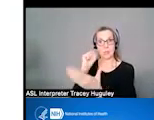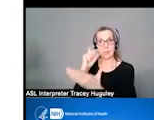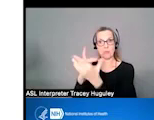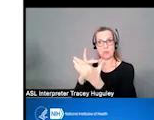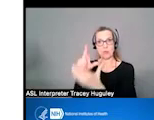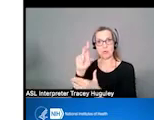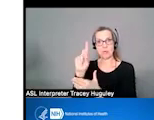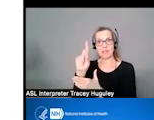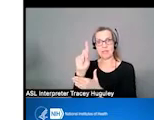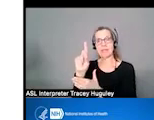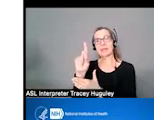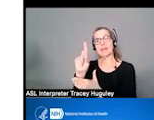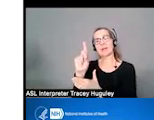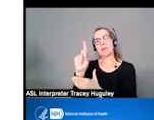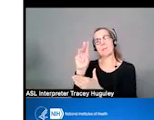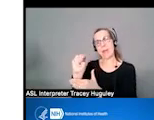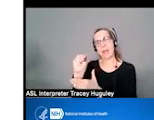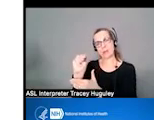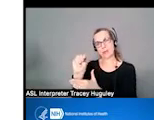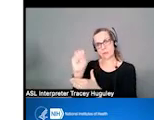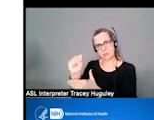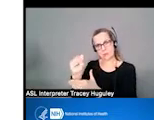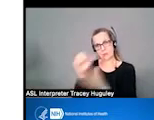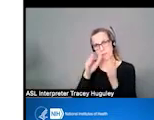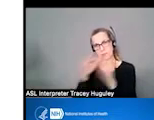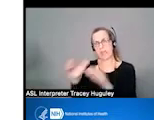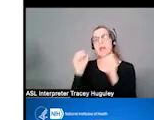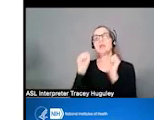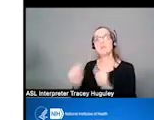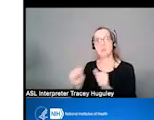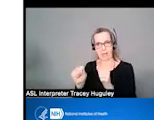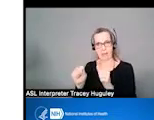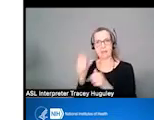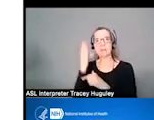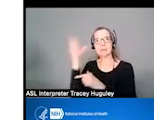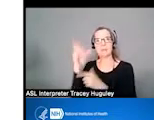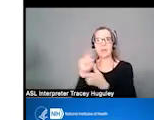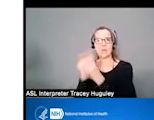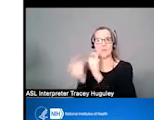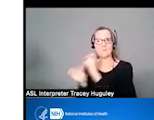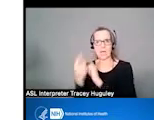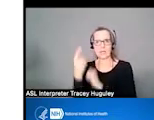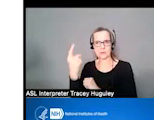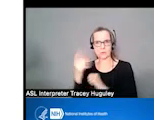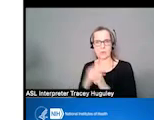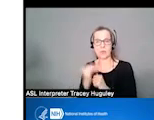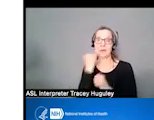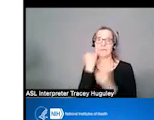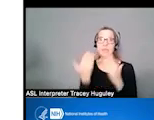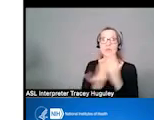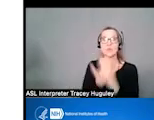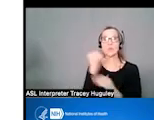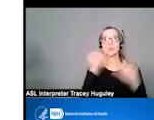then you will be able to submit a revised DMS Plan. For example, if you are going in a new scientific direction,